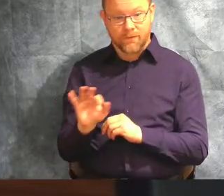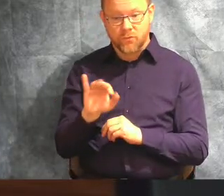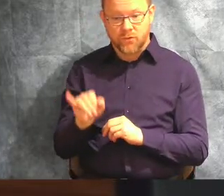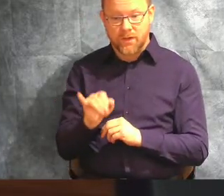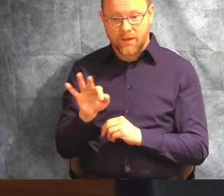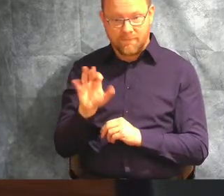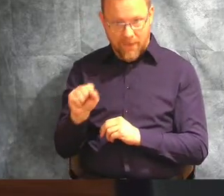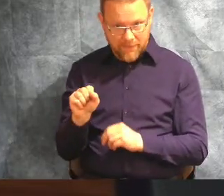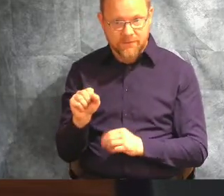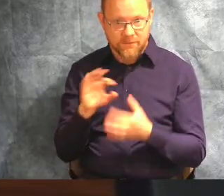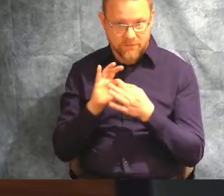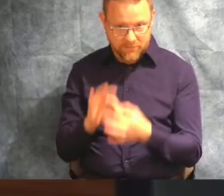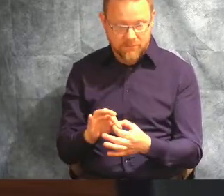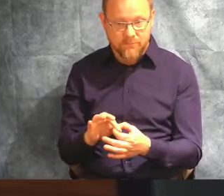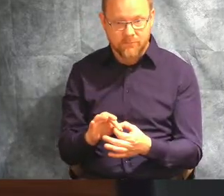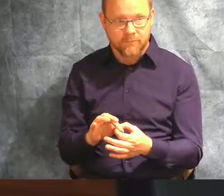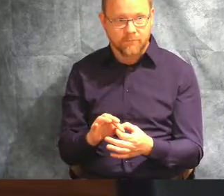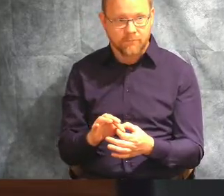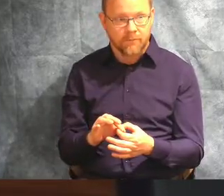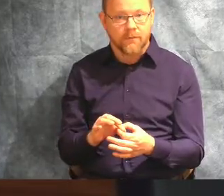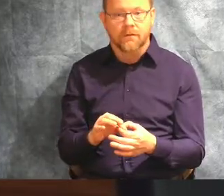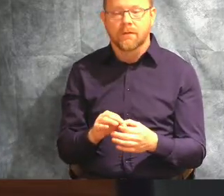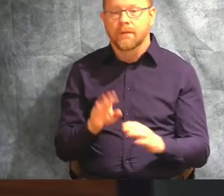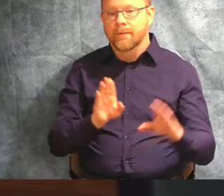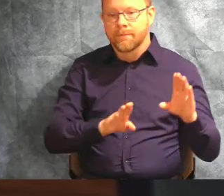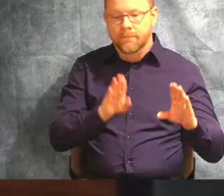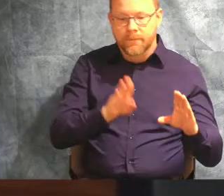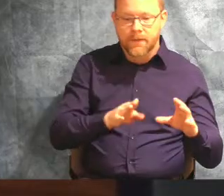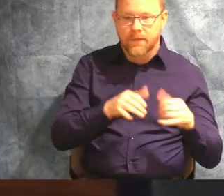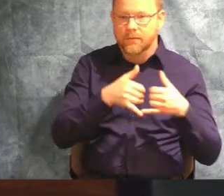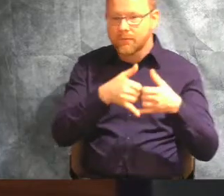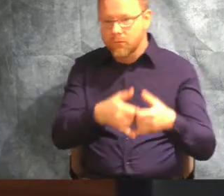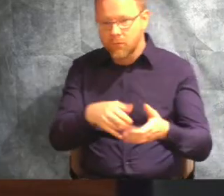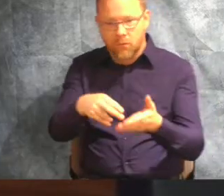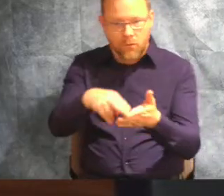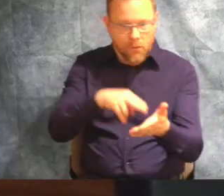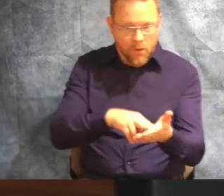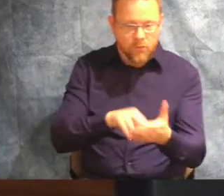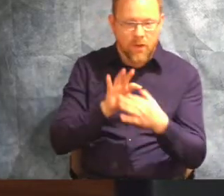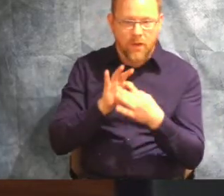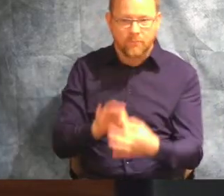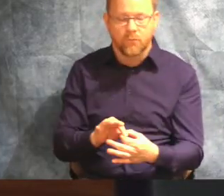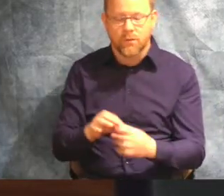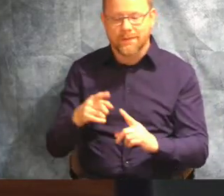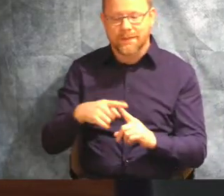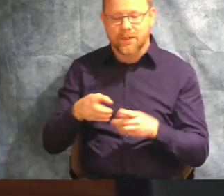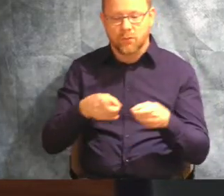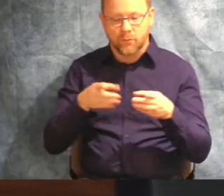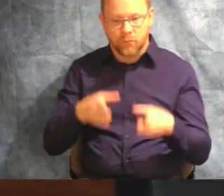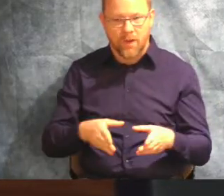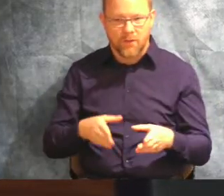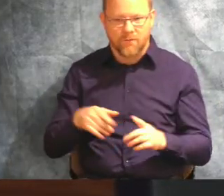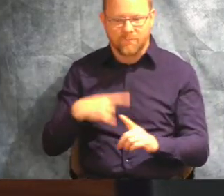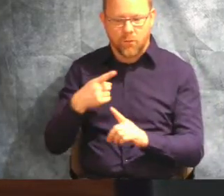item. these are the bid awards and contracts for the interim Director for the month of March